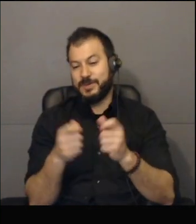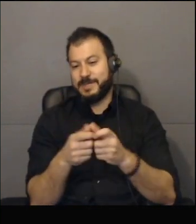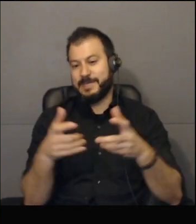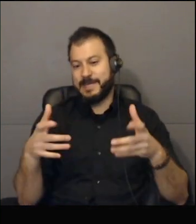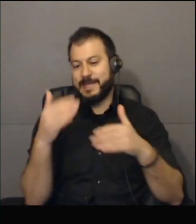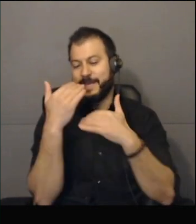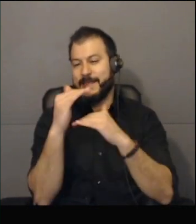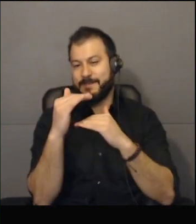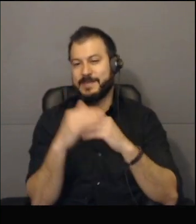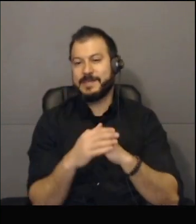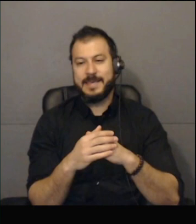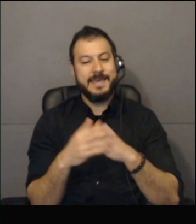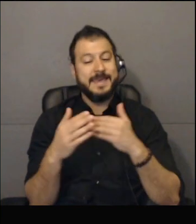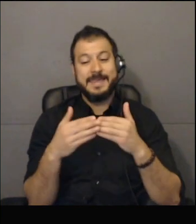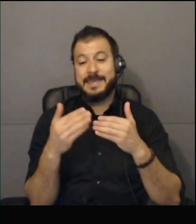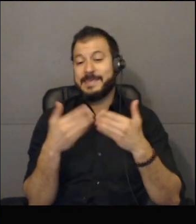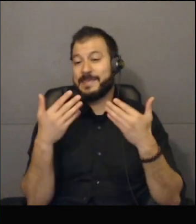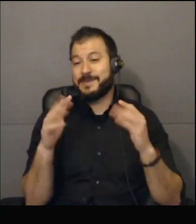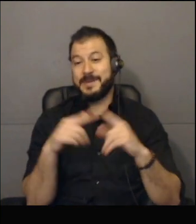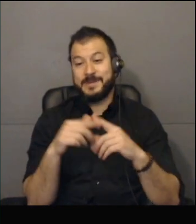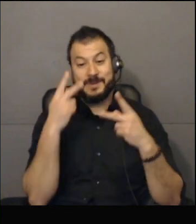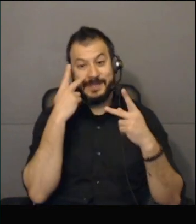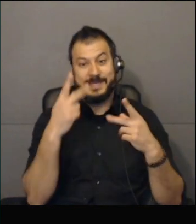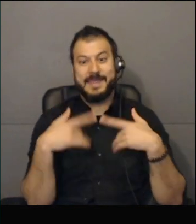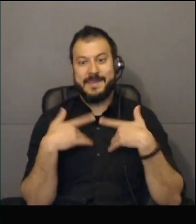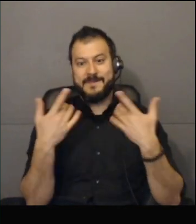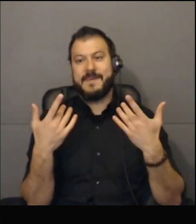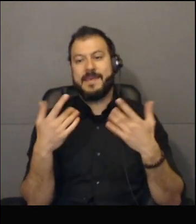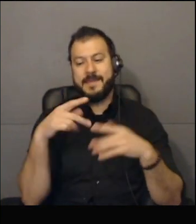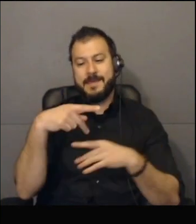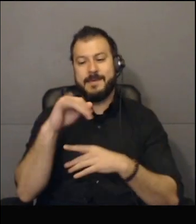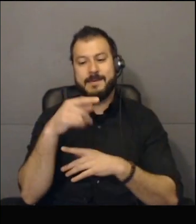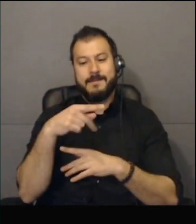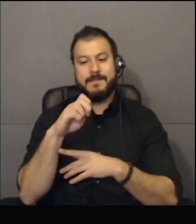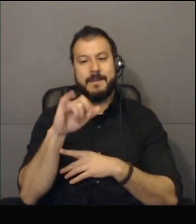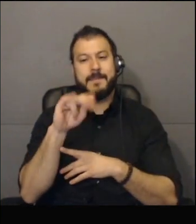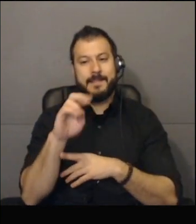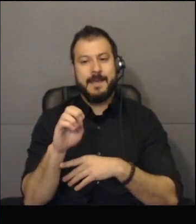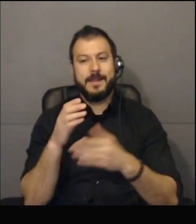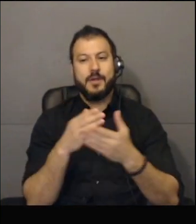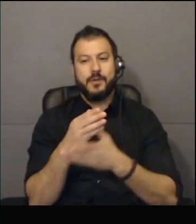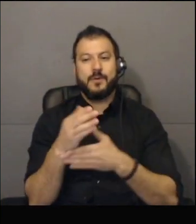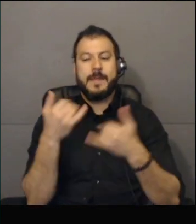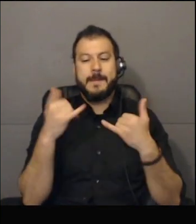The easiest way to see the event pipeline in action is through the Play Stream Monitor.